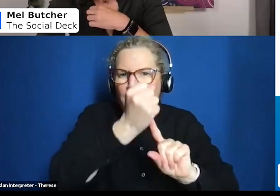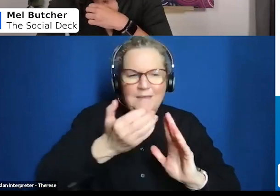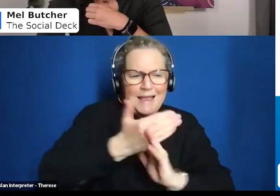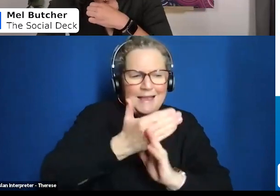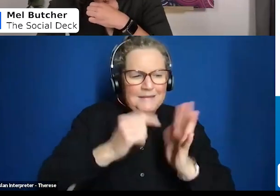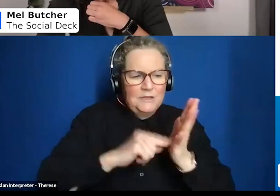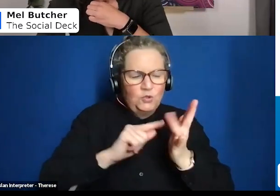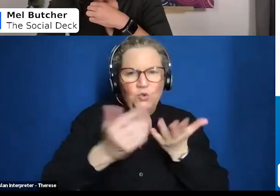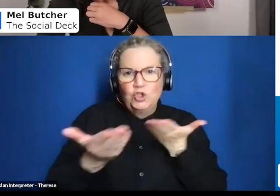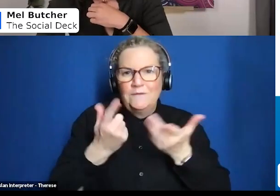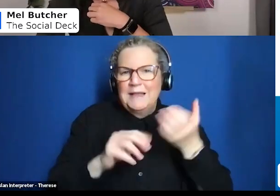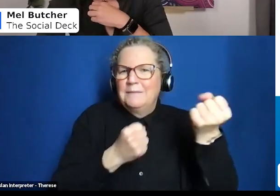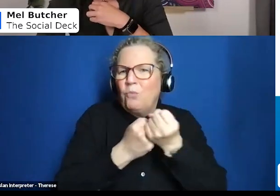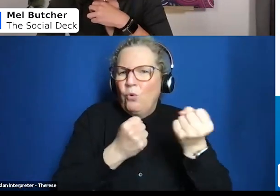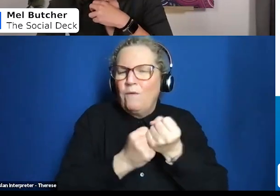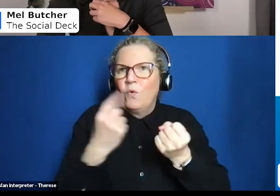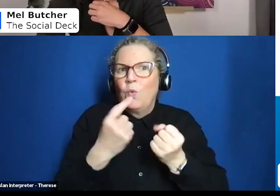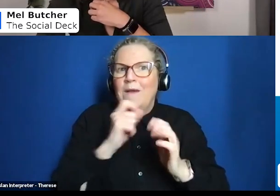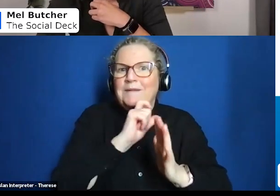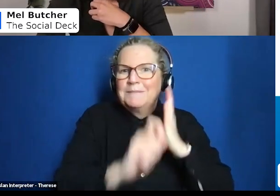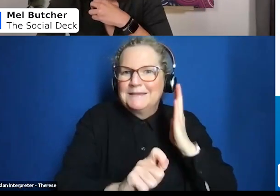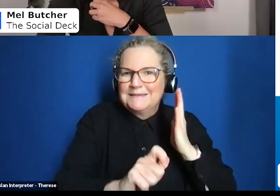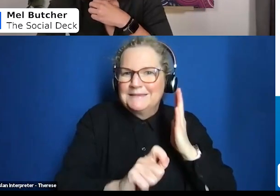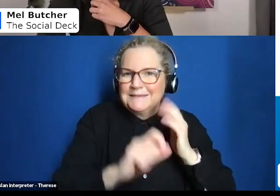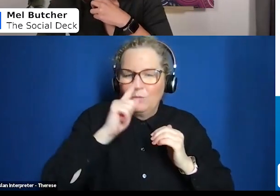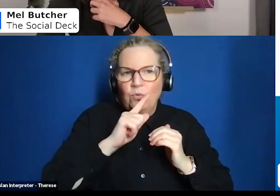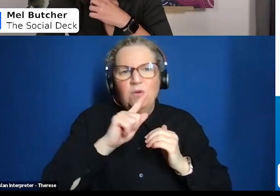for people with disability who are not eligible for the NDIS.